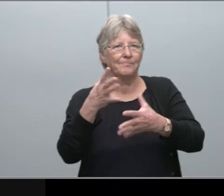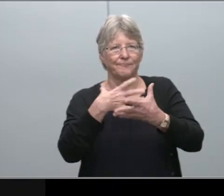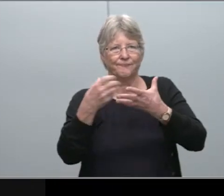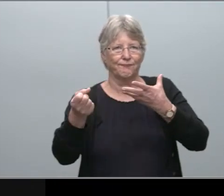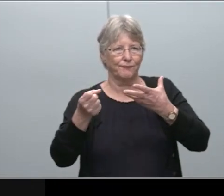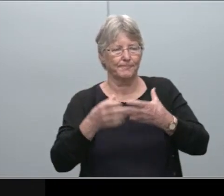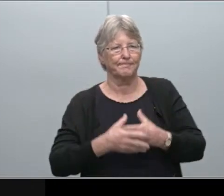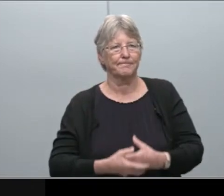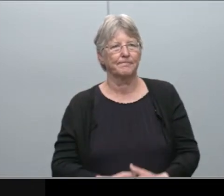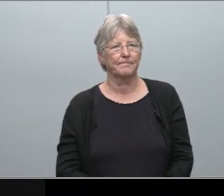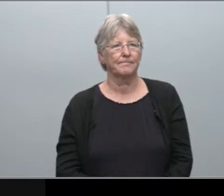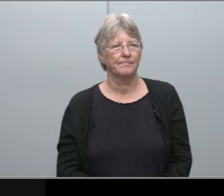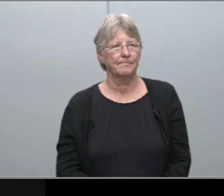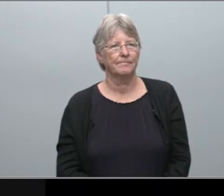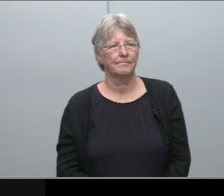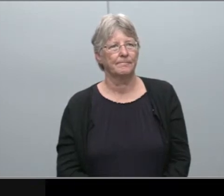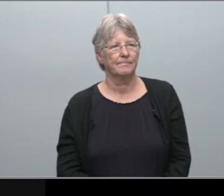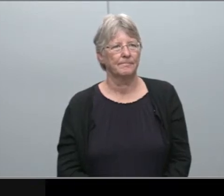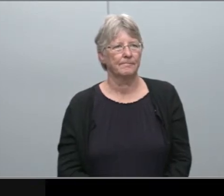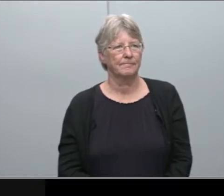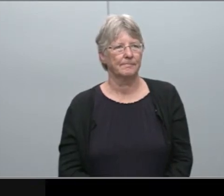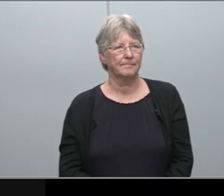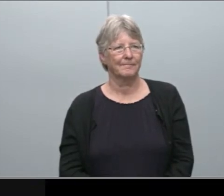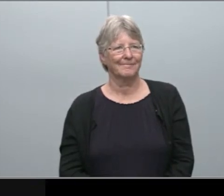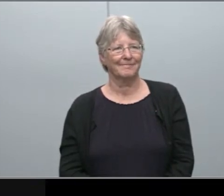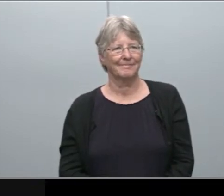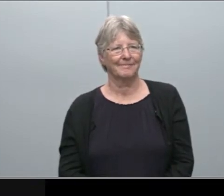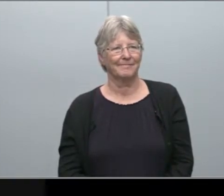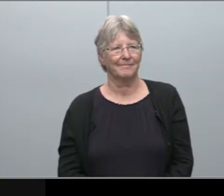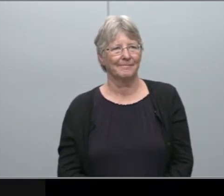And our goal is to do everything the district, the state,